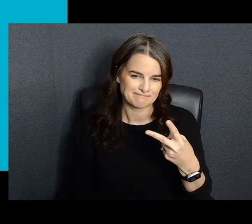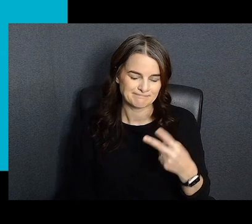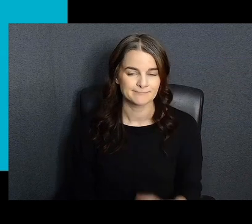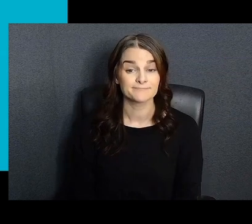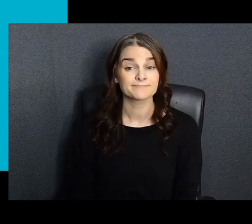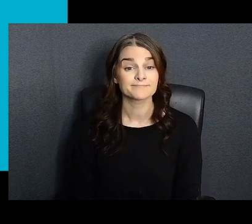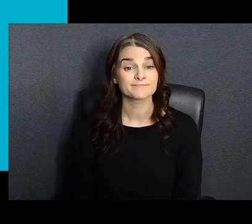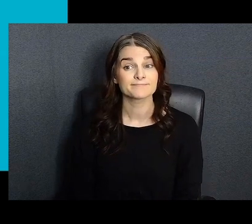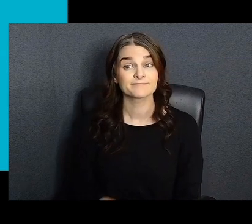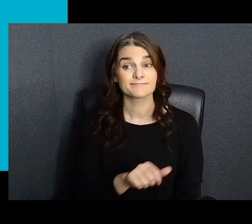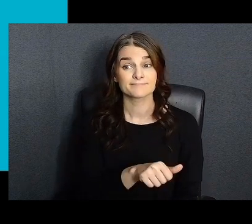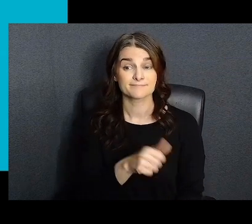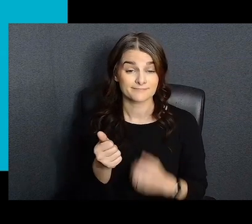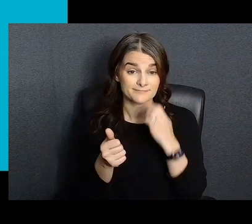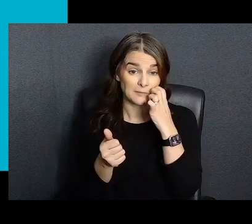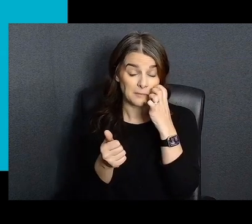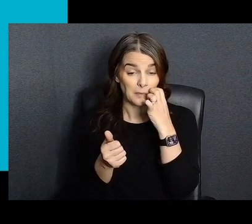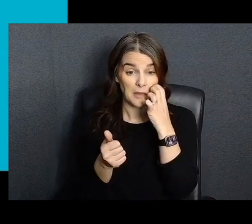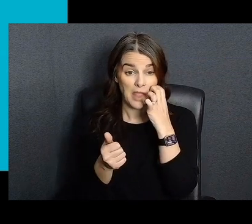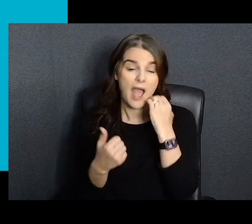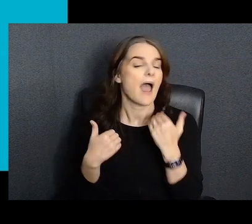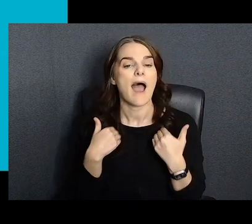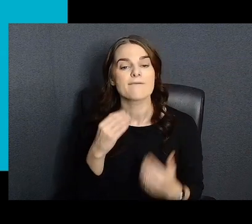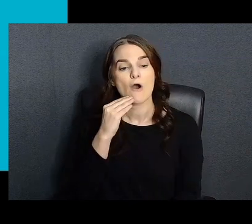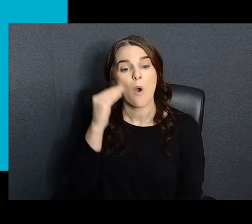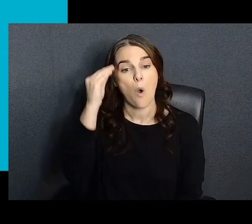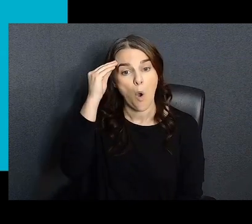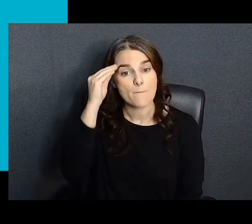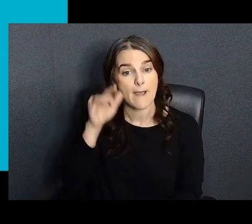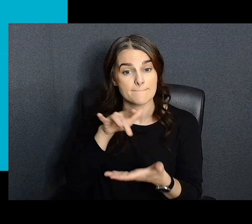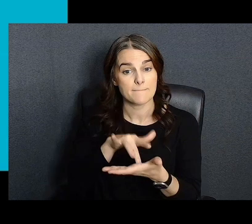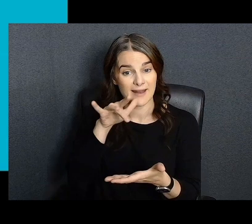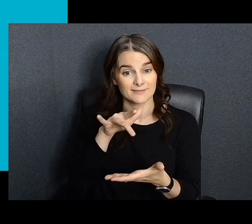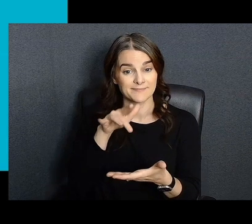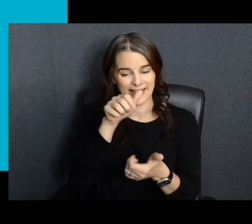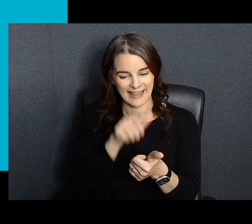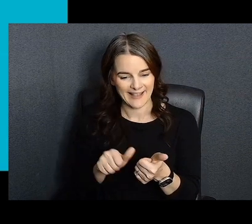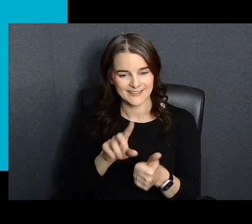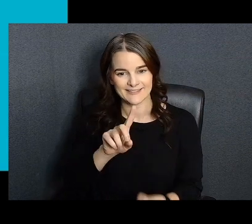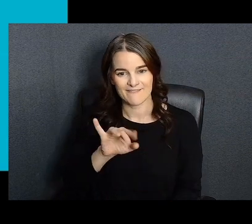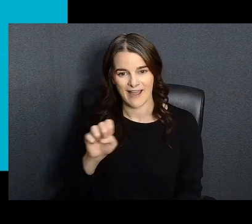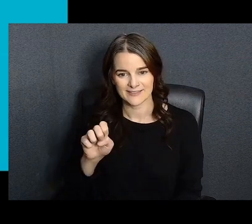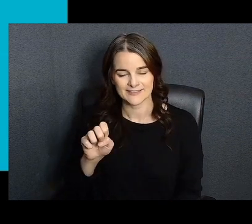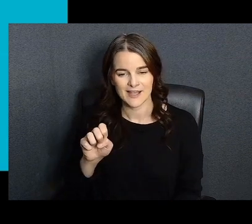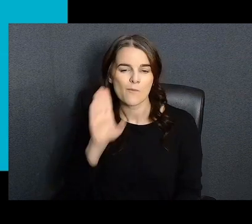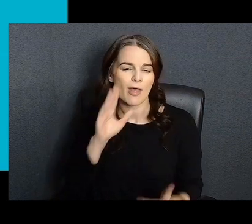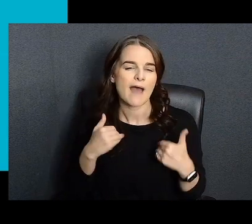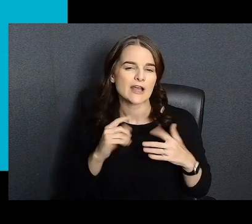Other things, too. We have a Home button. So each device is really-- or app is going to really have a starting page.